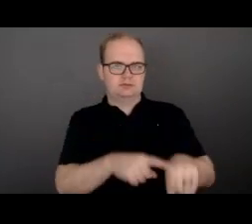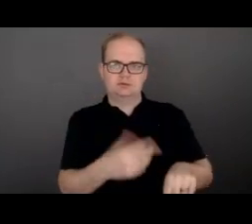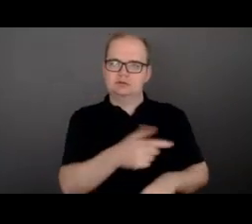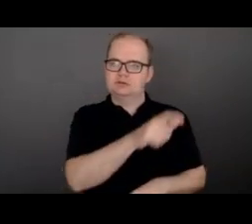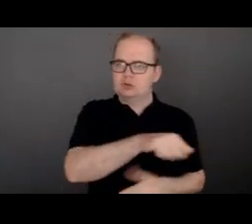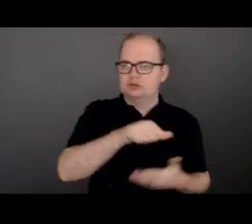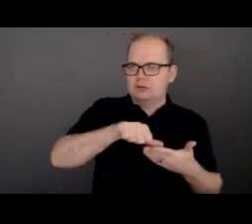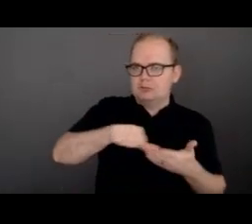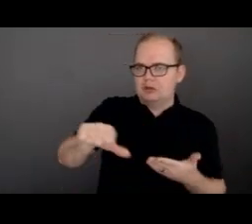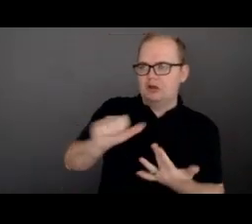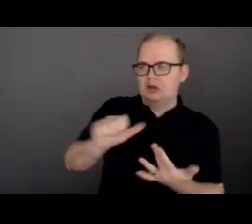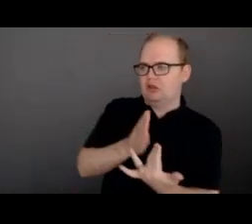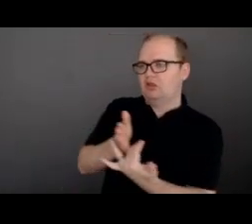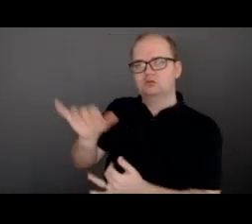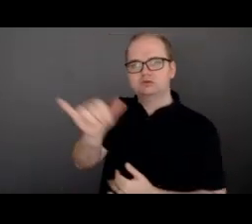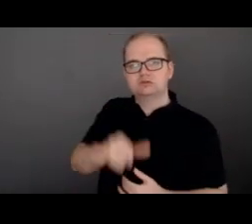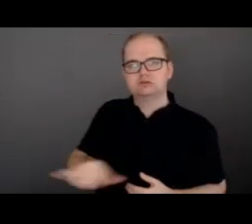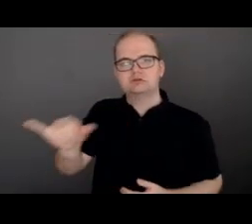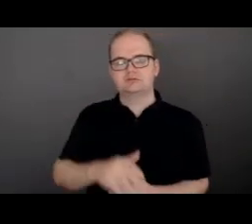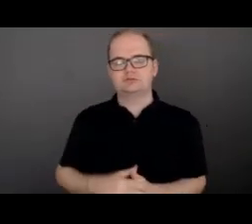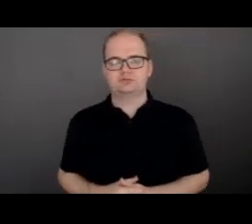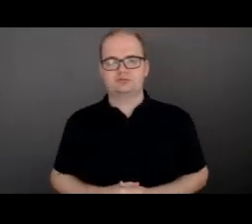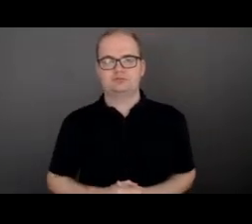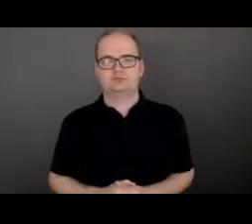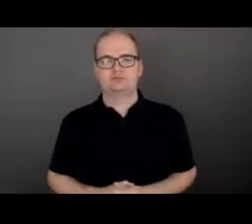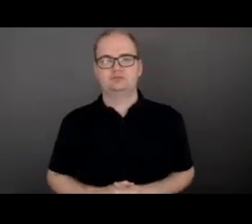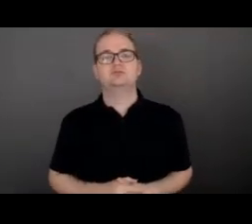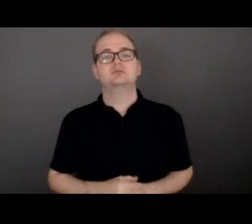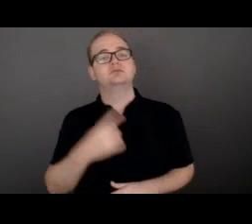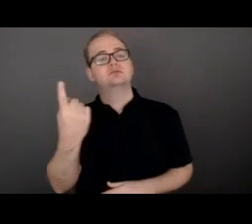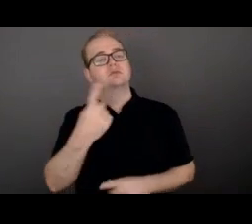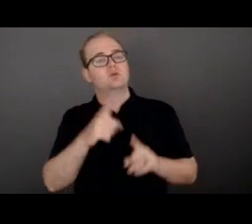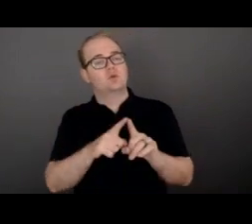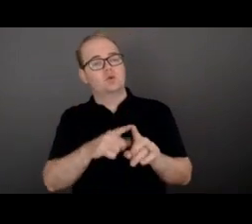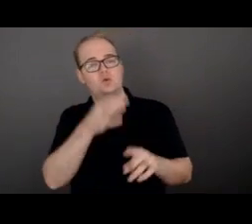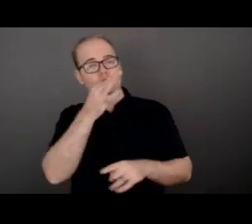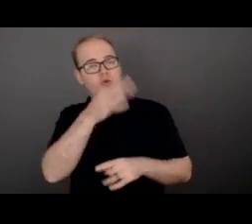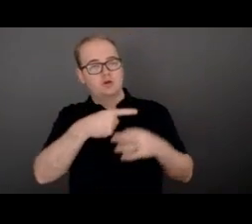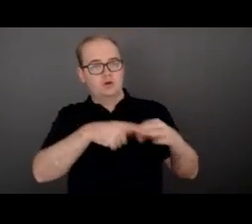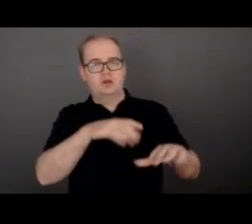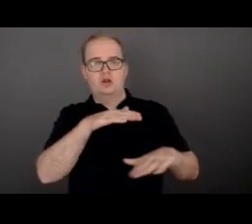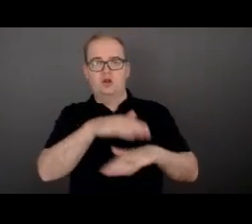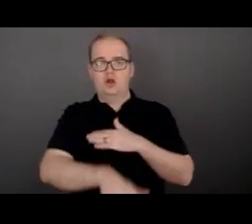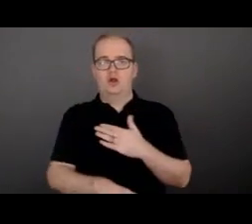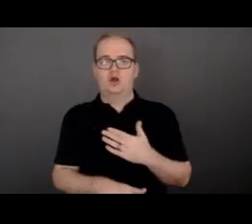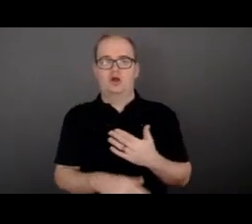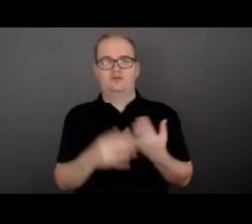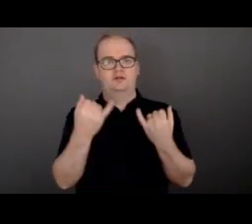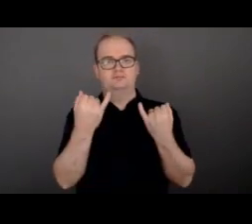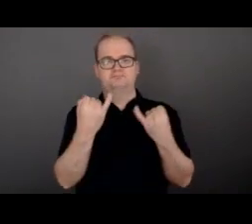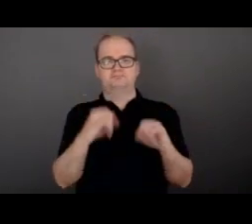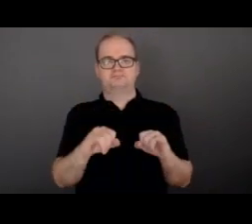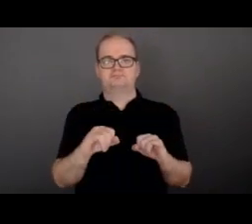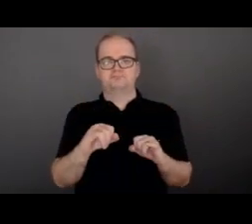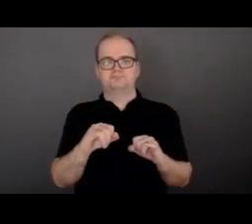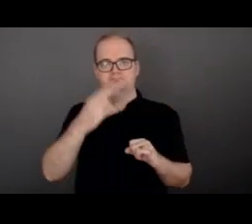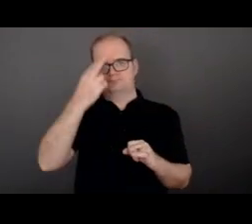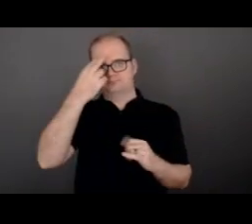Someone has also had a question around incorrectly being listed on an application for a protection